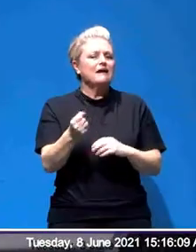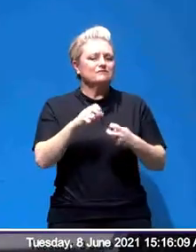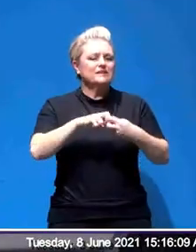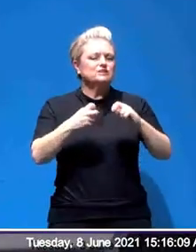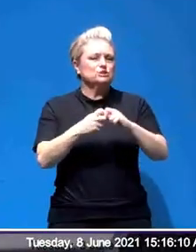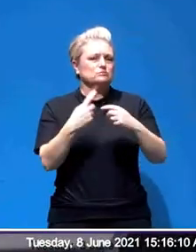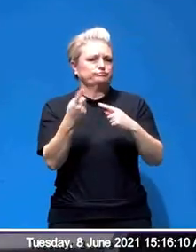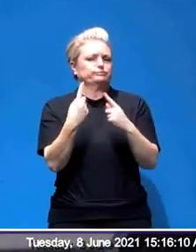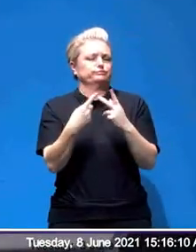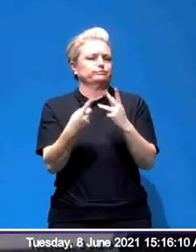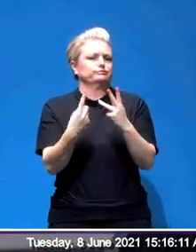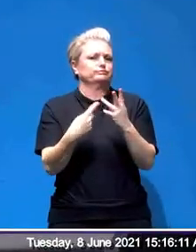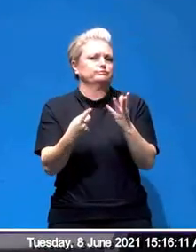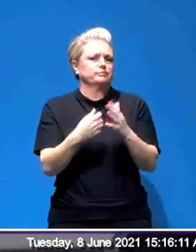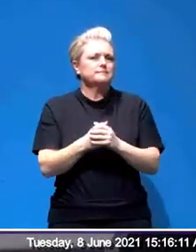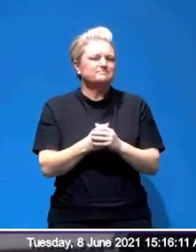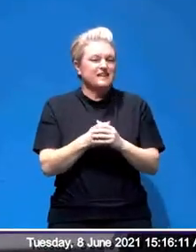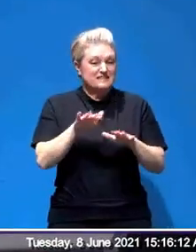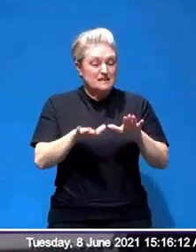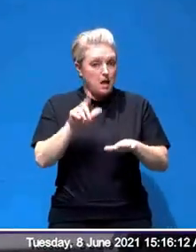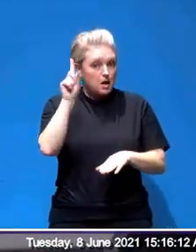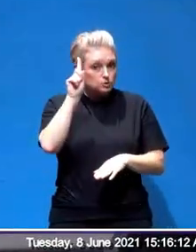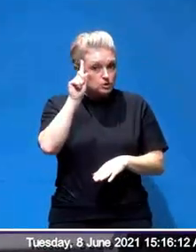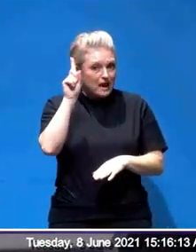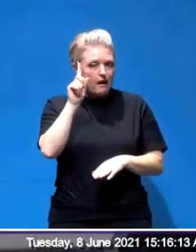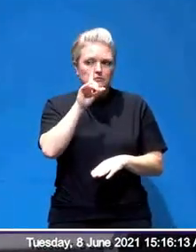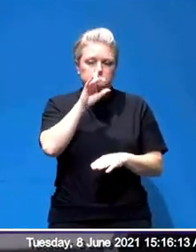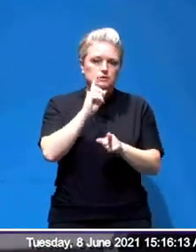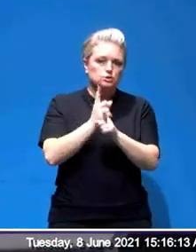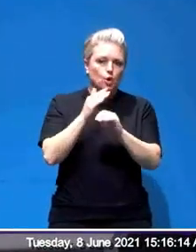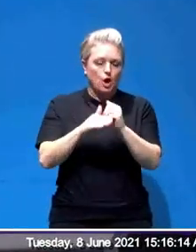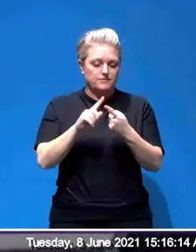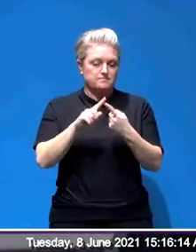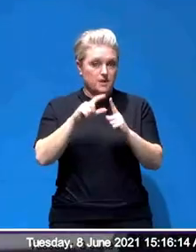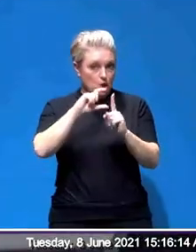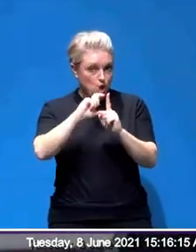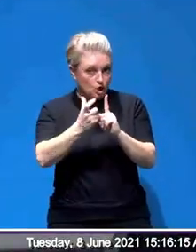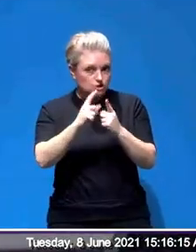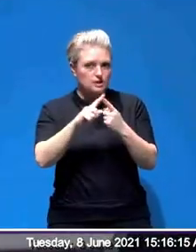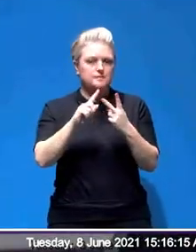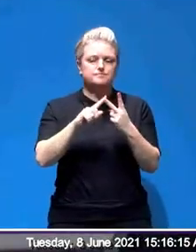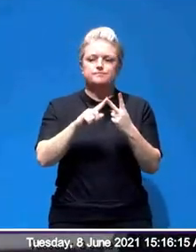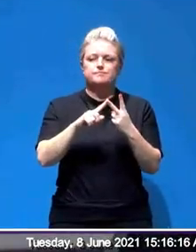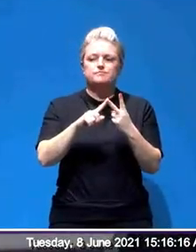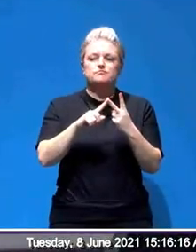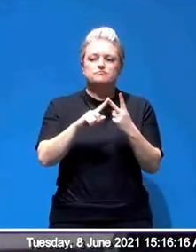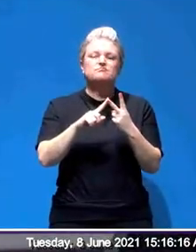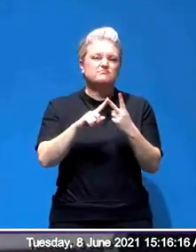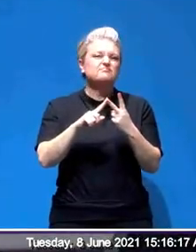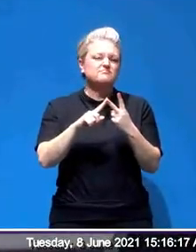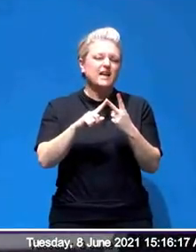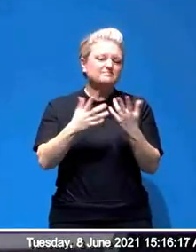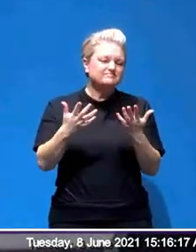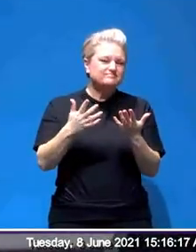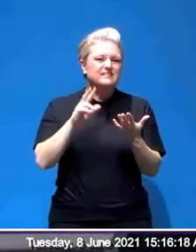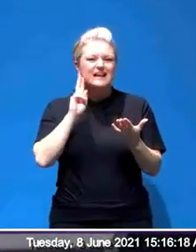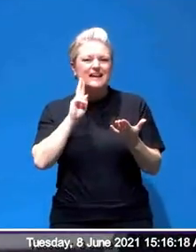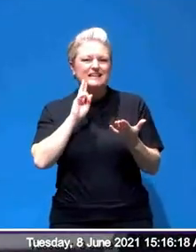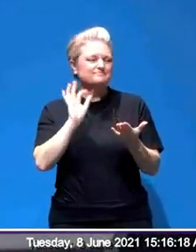been discussed today around culture and general cleanliness, et cetera.